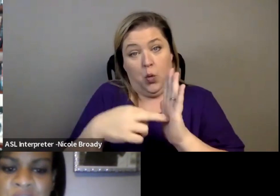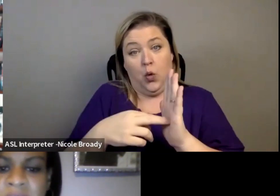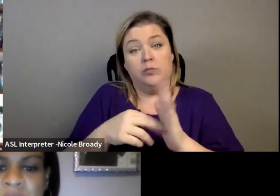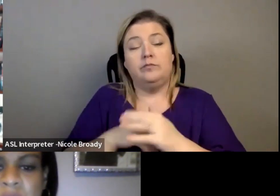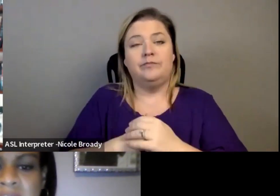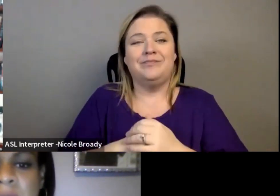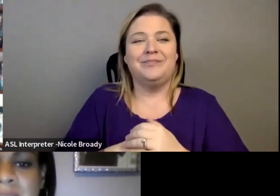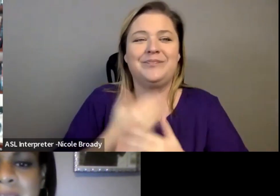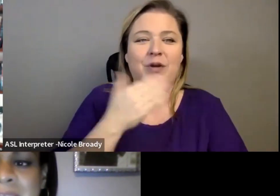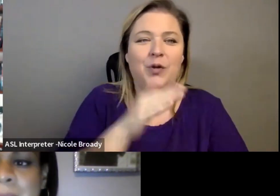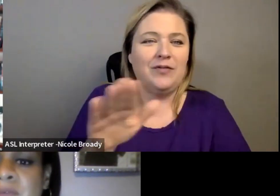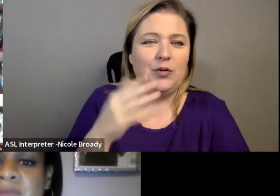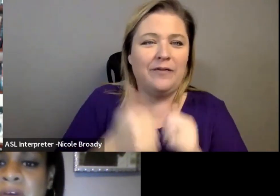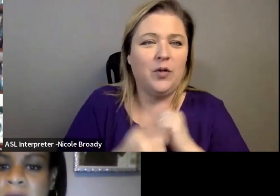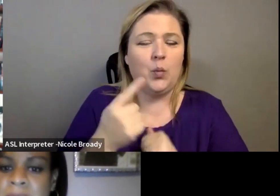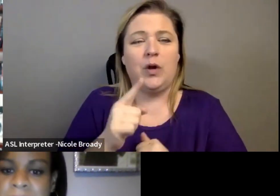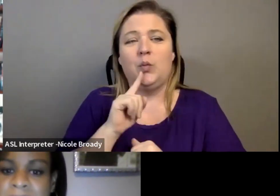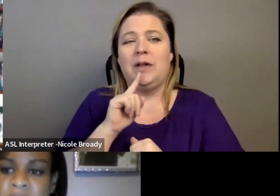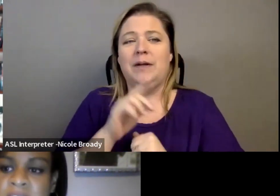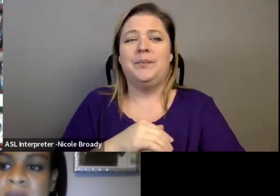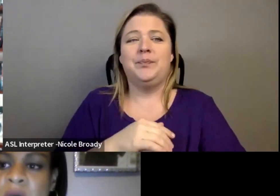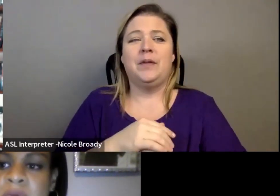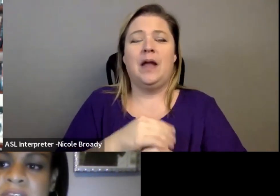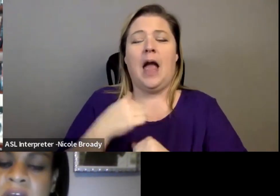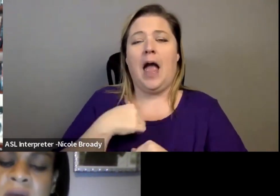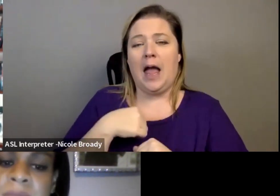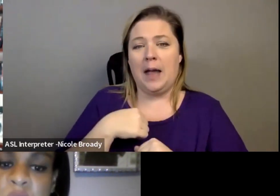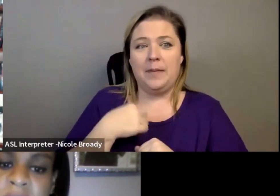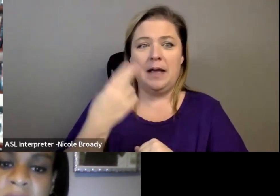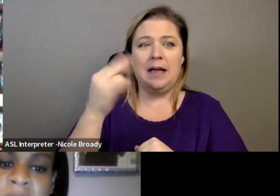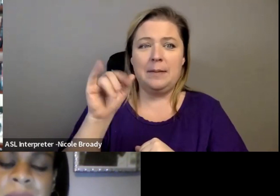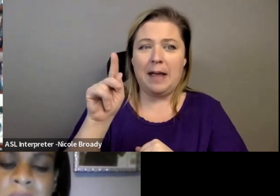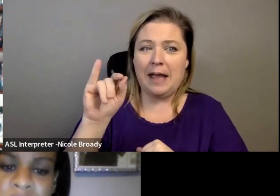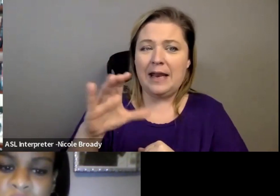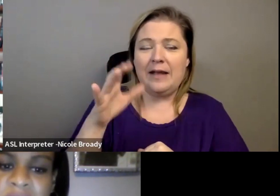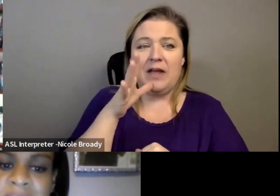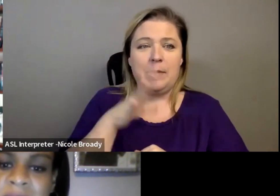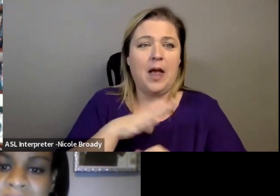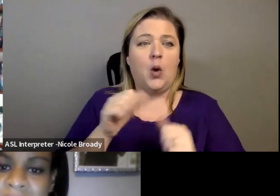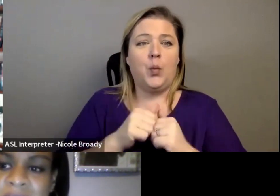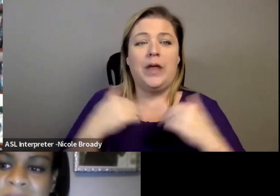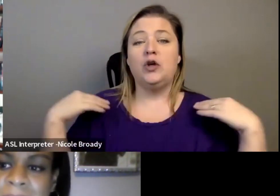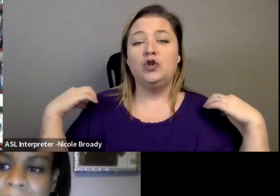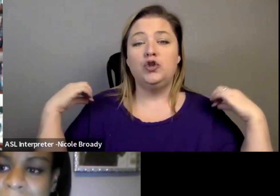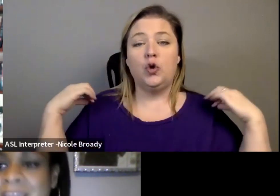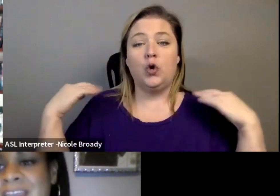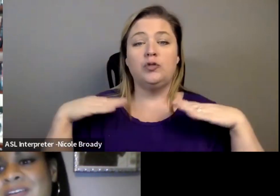afternoon, everyone. I am a Hispanic female with shorter shoulder length hair, black hair